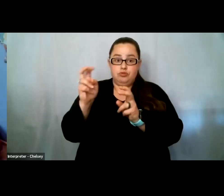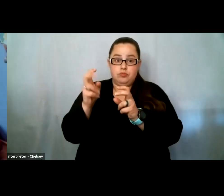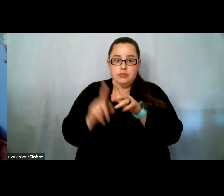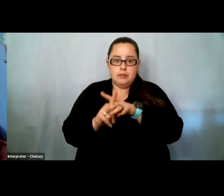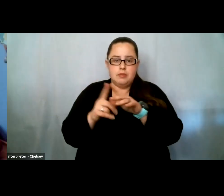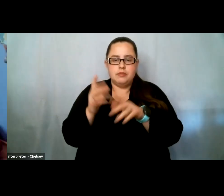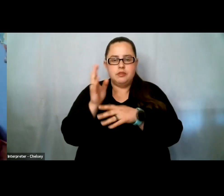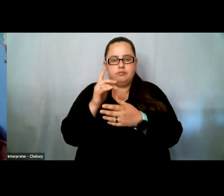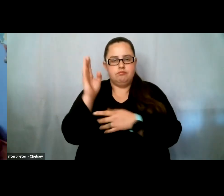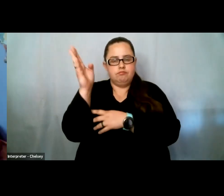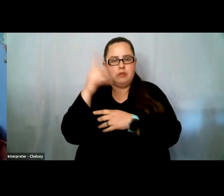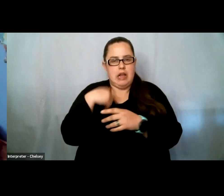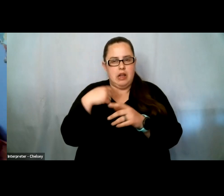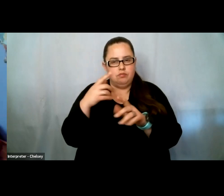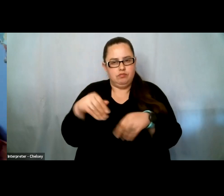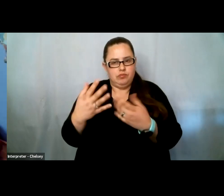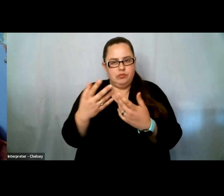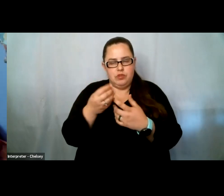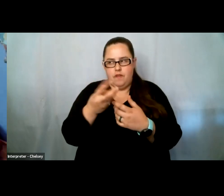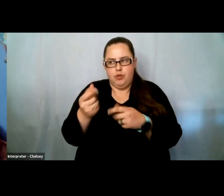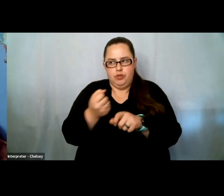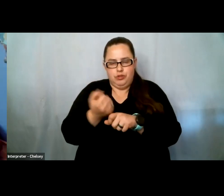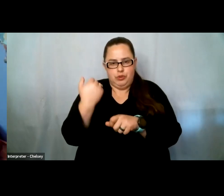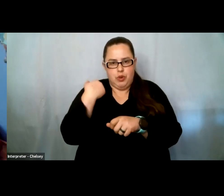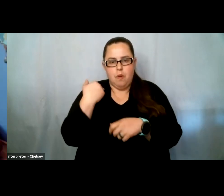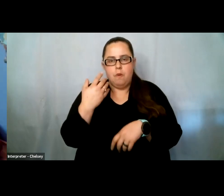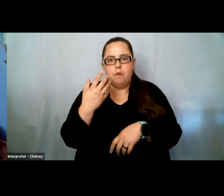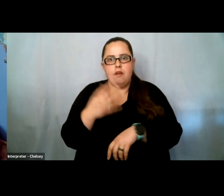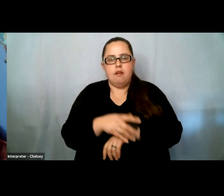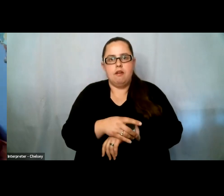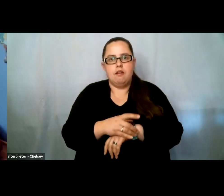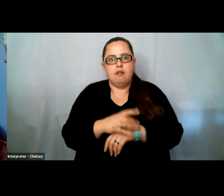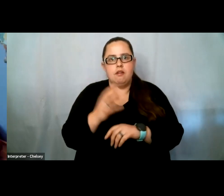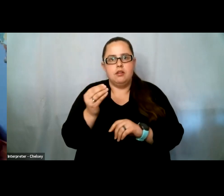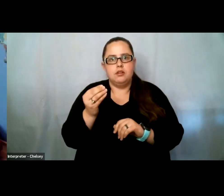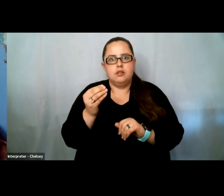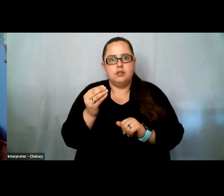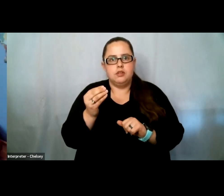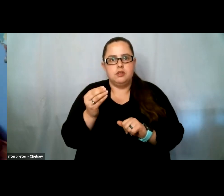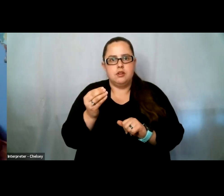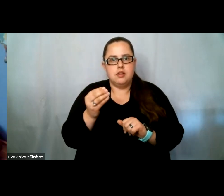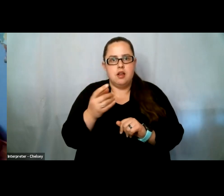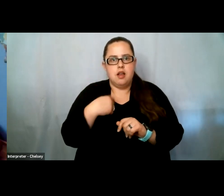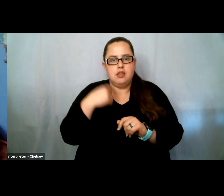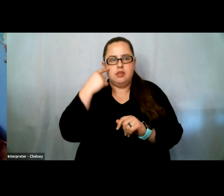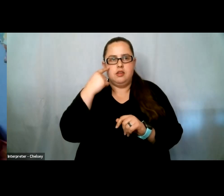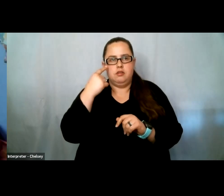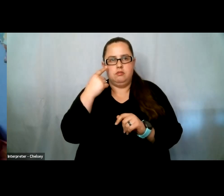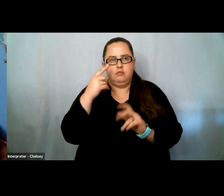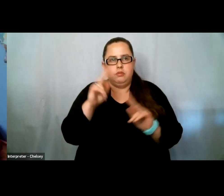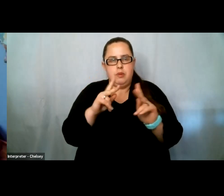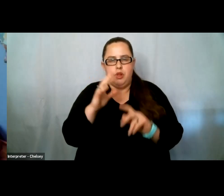several years ago. And I think in some ways, there's an assumption that everybody in the